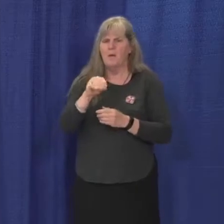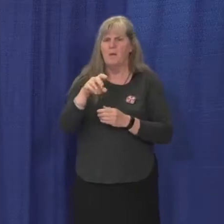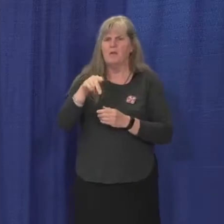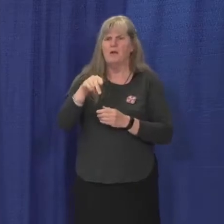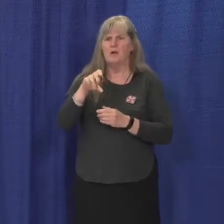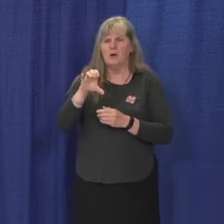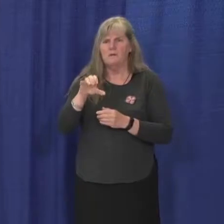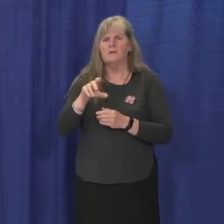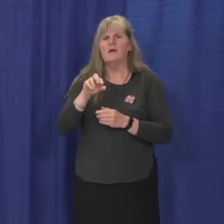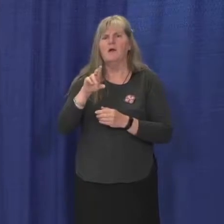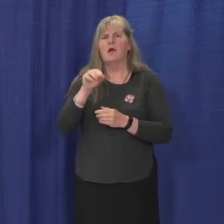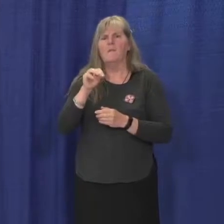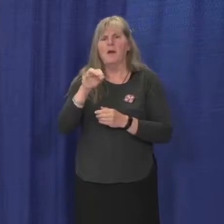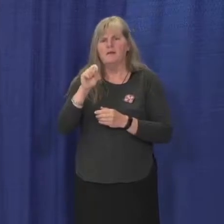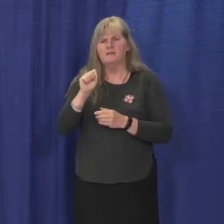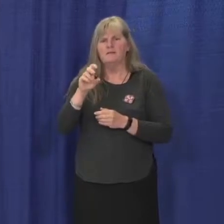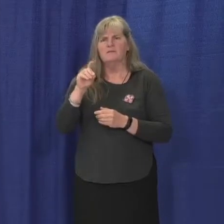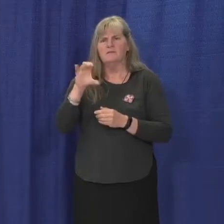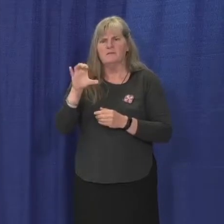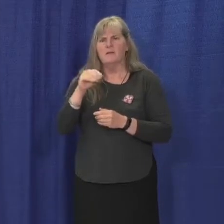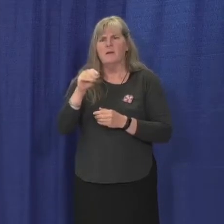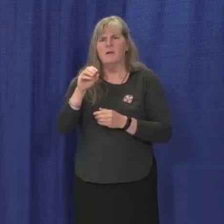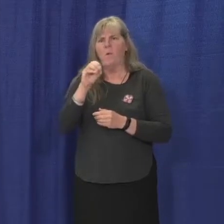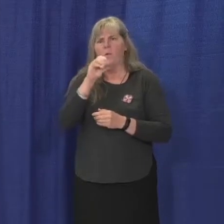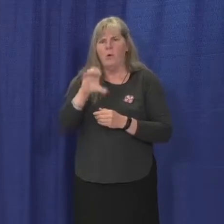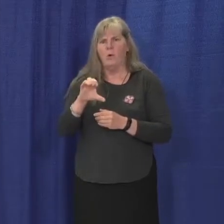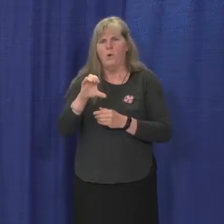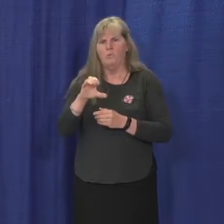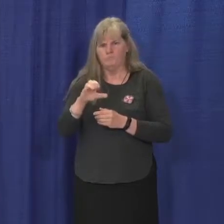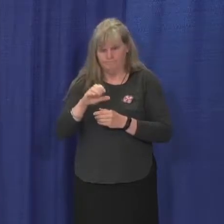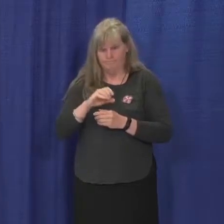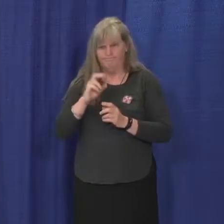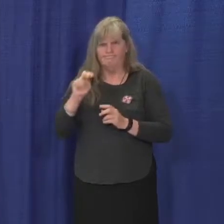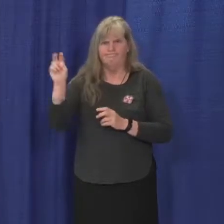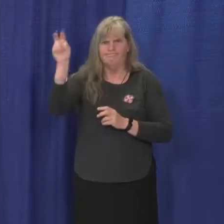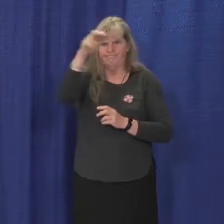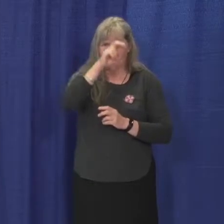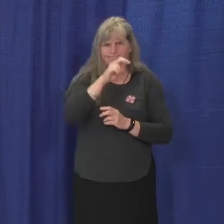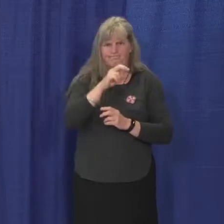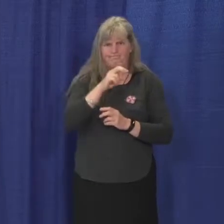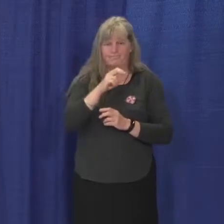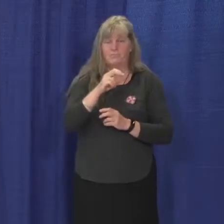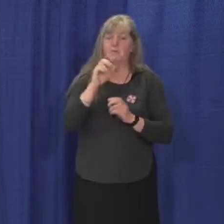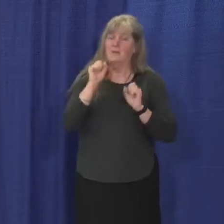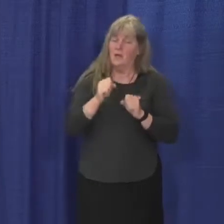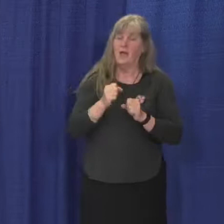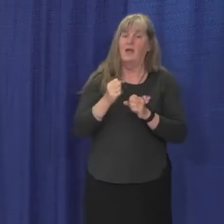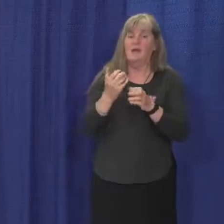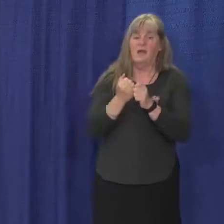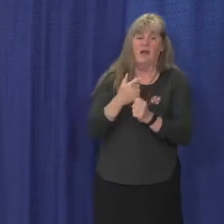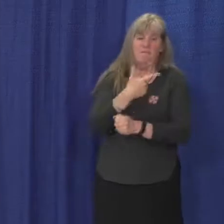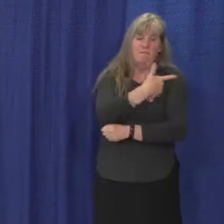They are visiting Mayo, Pelly Crossing, Carcross, Dawson city and old Crow.